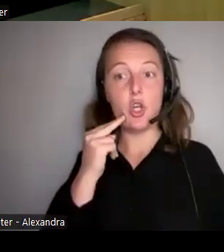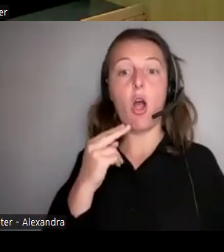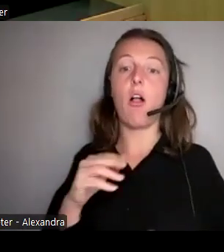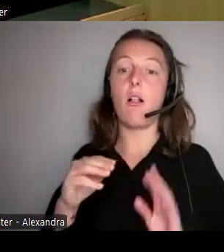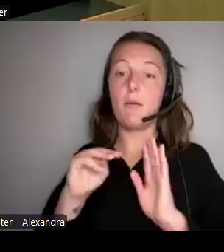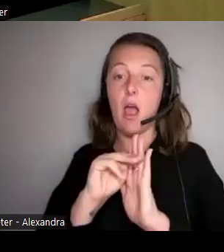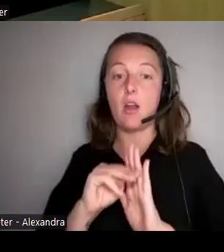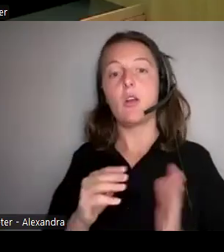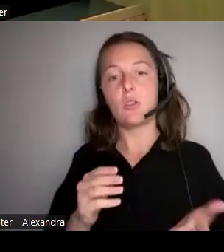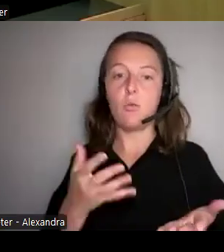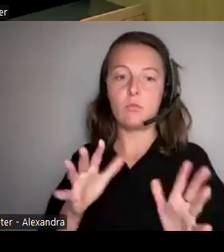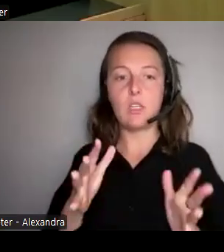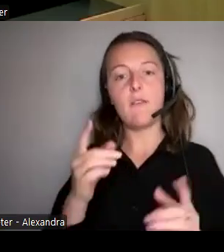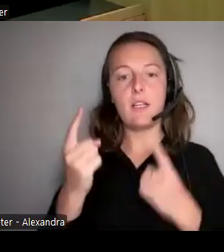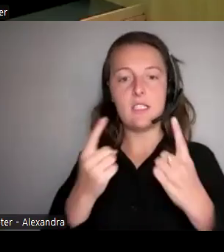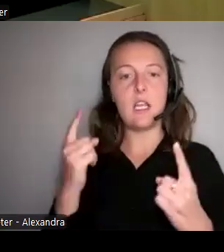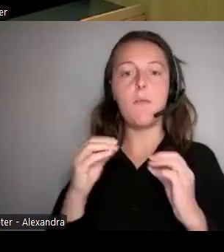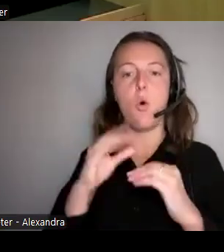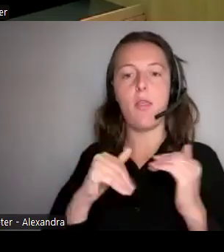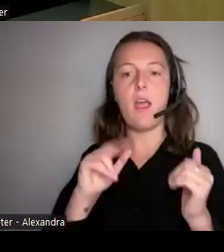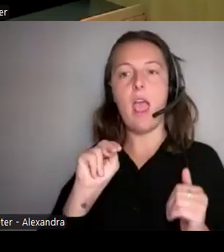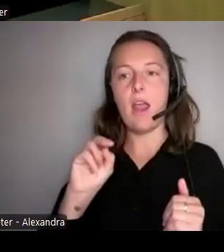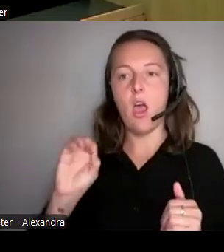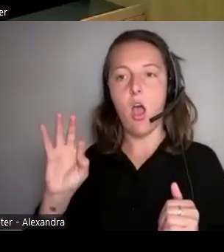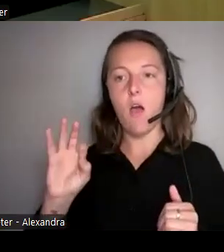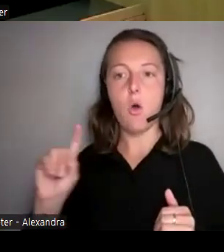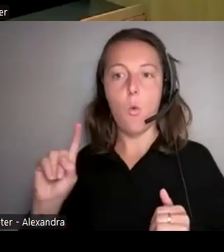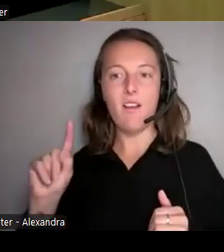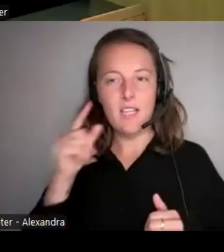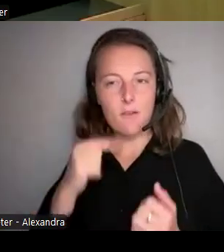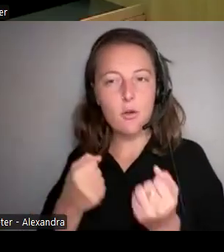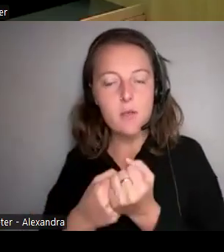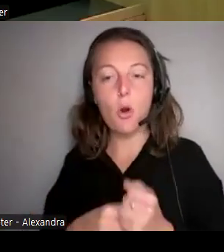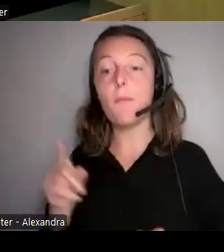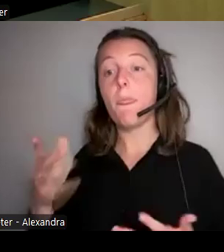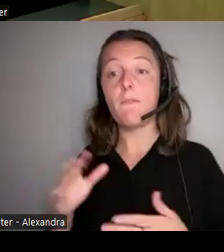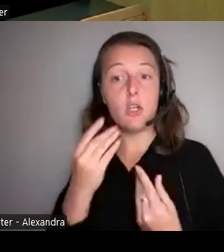to have little more than an N of one data for support. Um he has publicly stated his interest